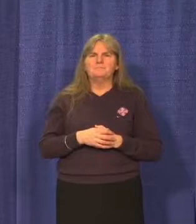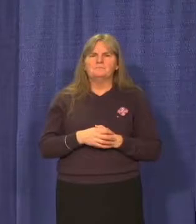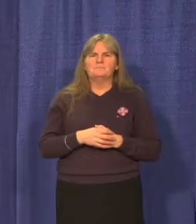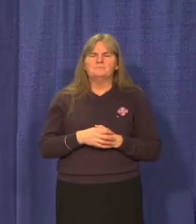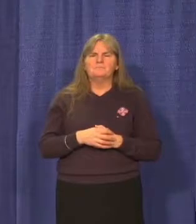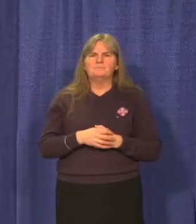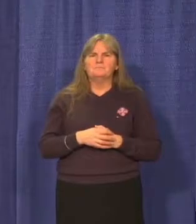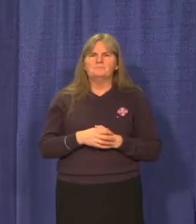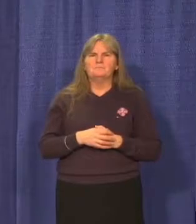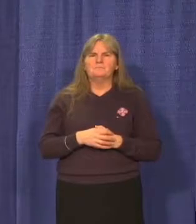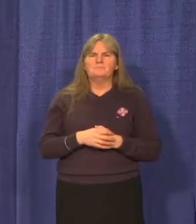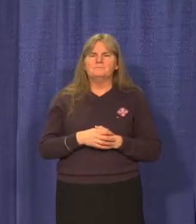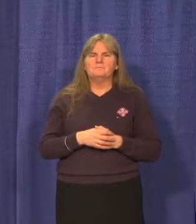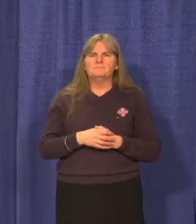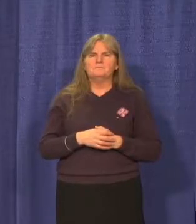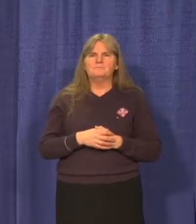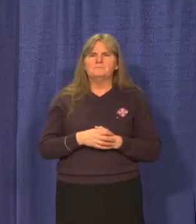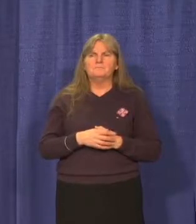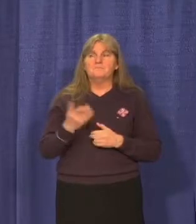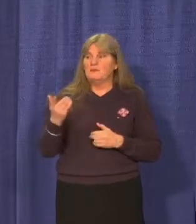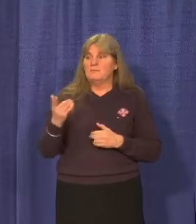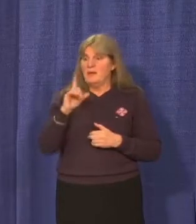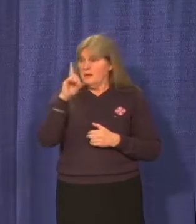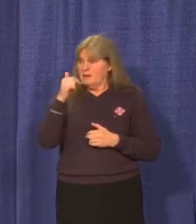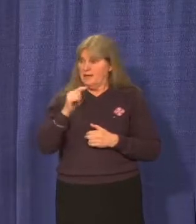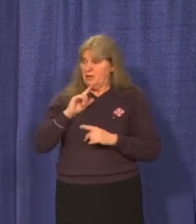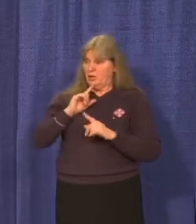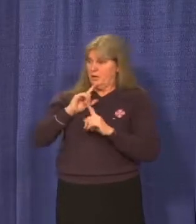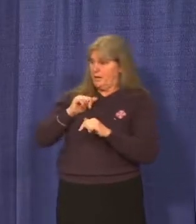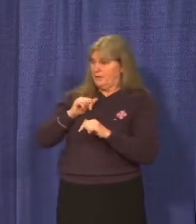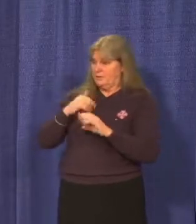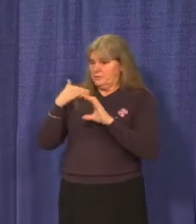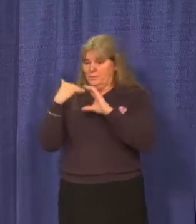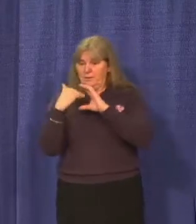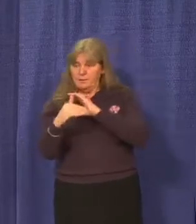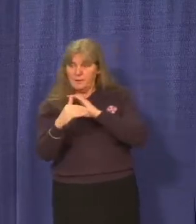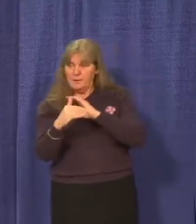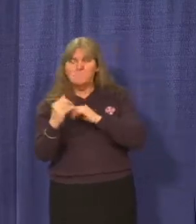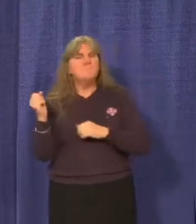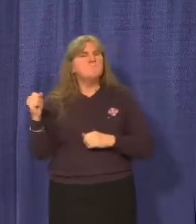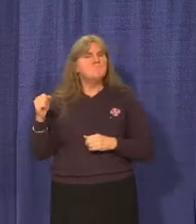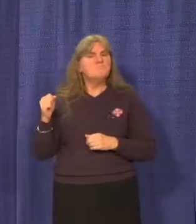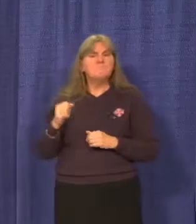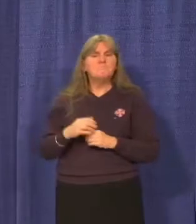Then... I mean, by e-mail if you can